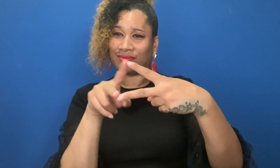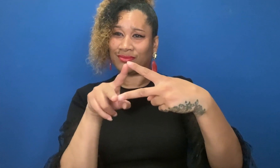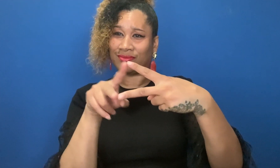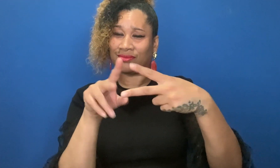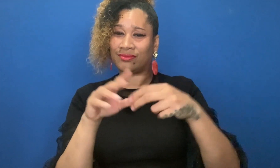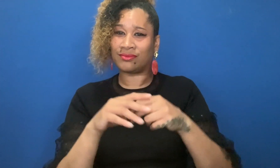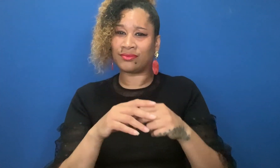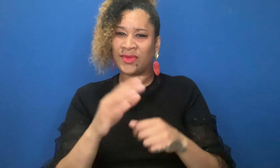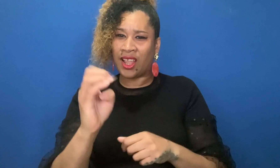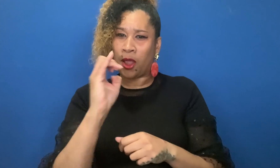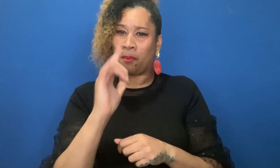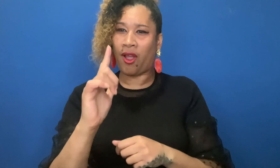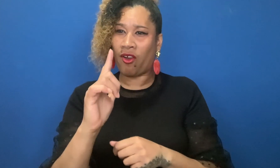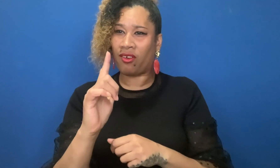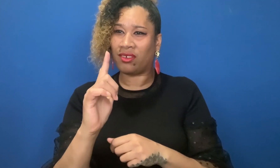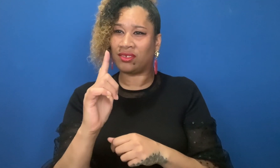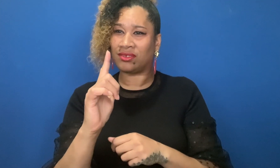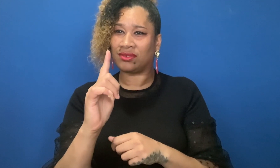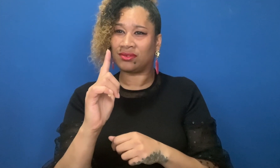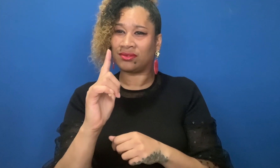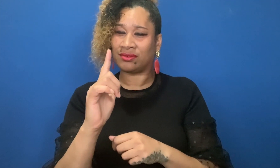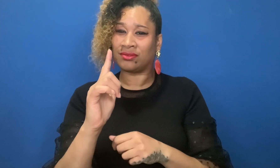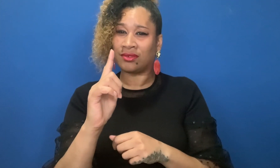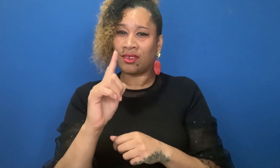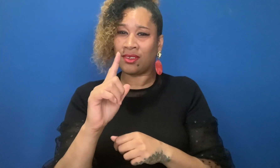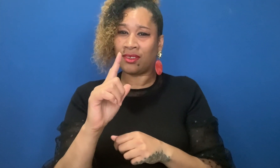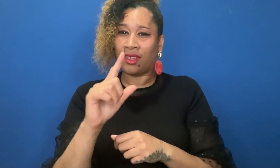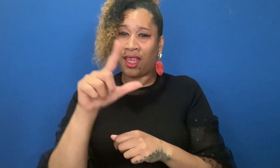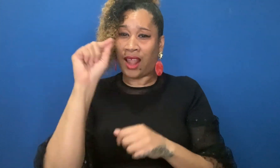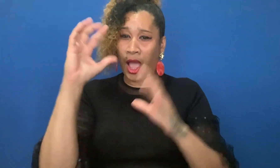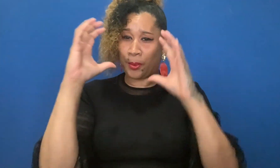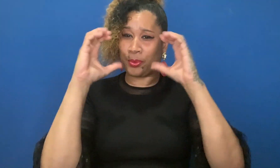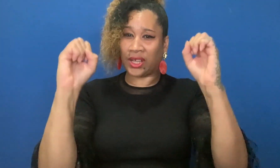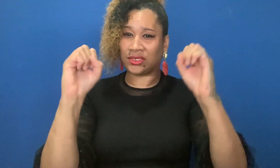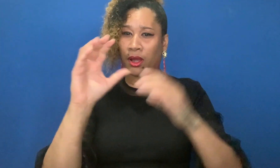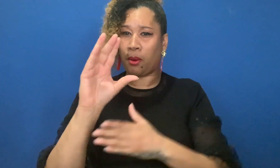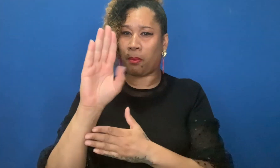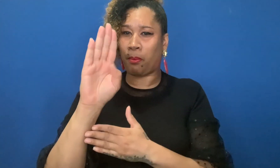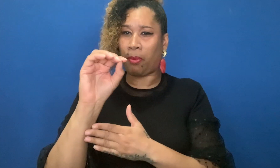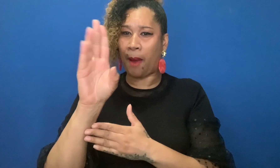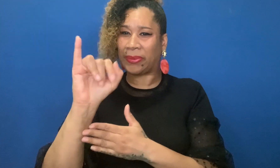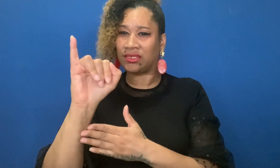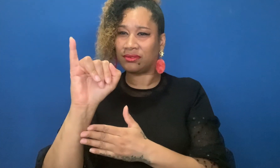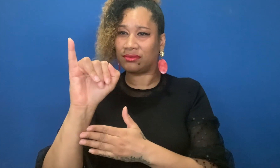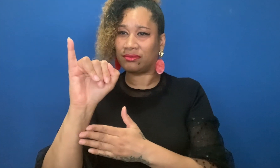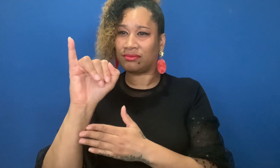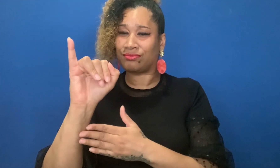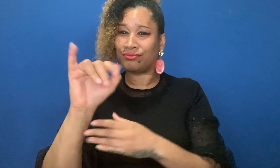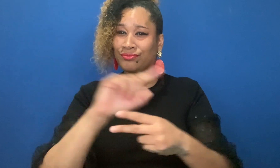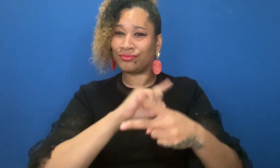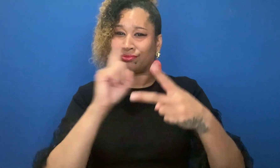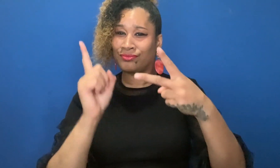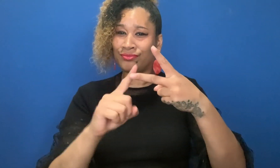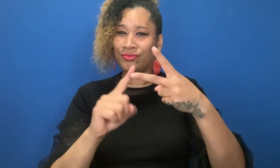Two things: Email Gallaudet President Bobbi